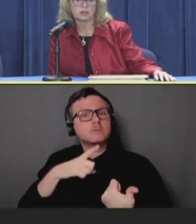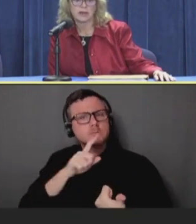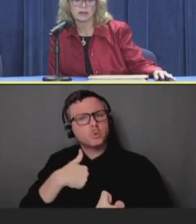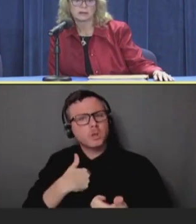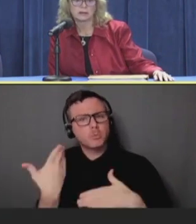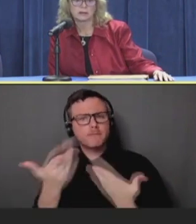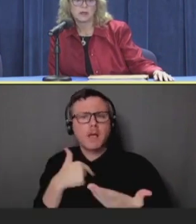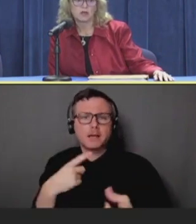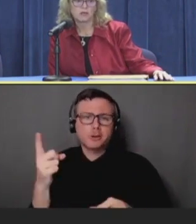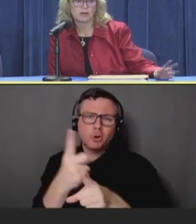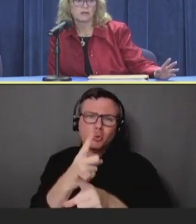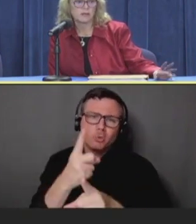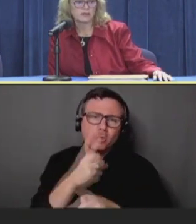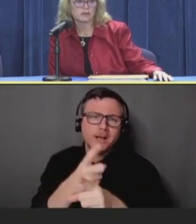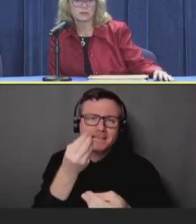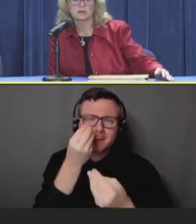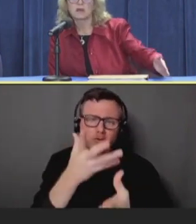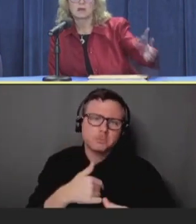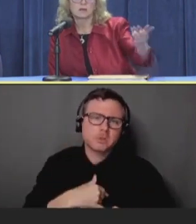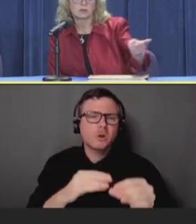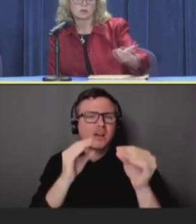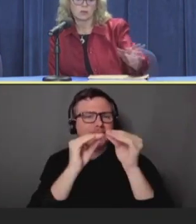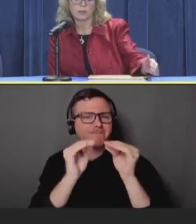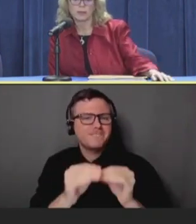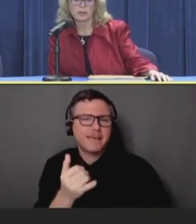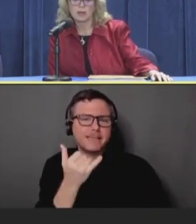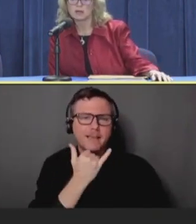and correct the myths. And you're going to talk about Bobby Kennedy.